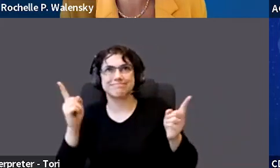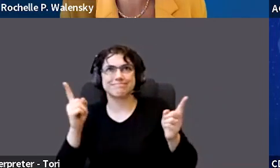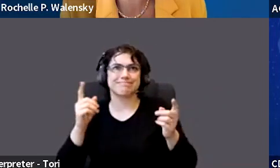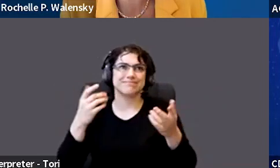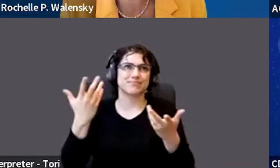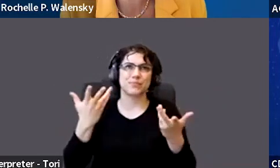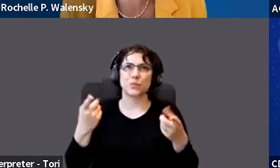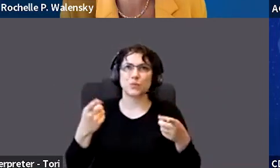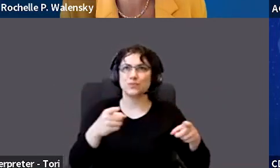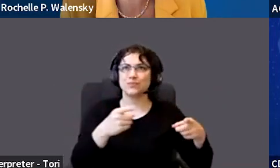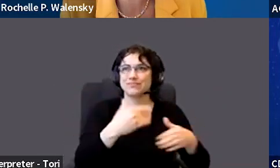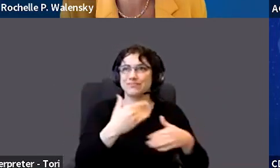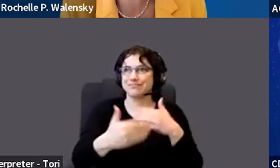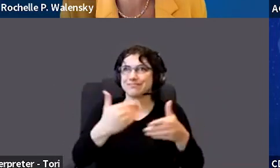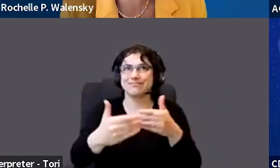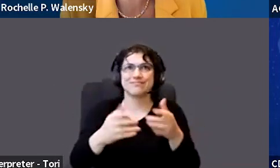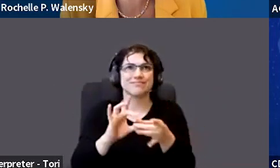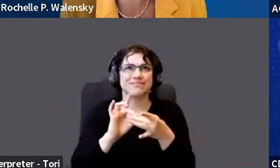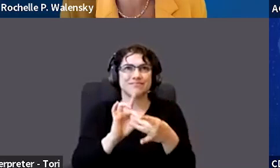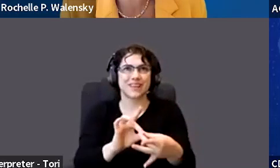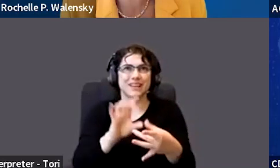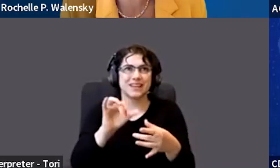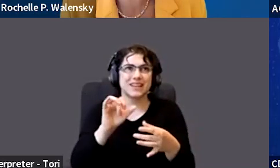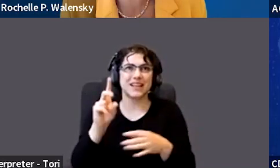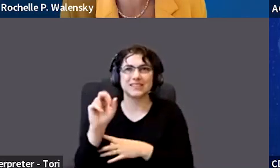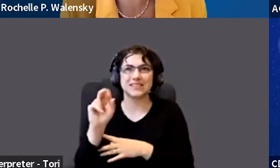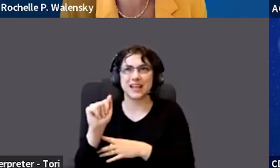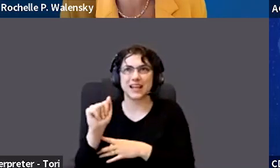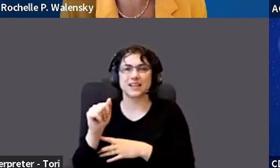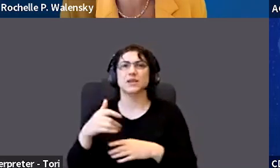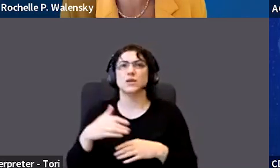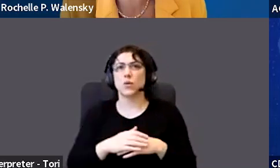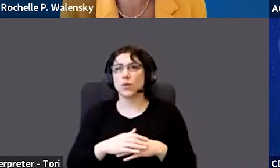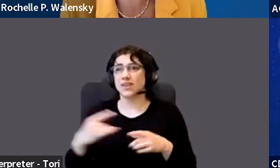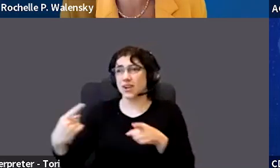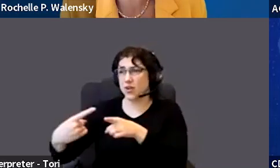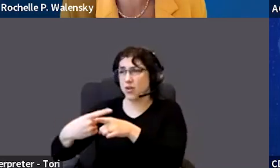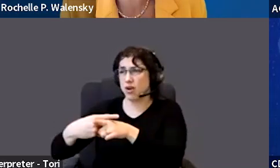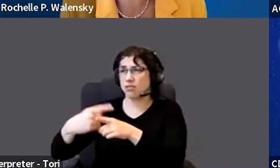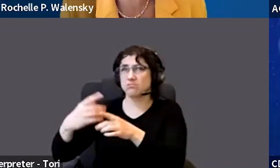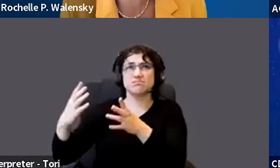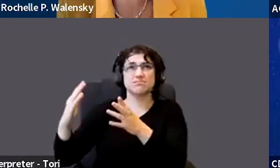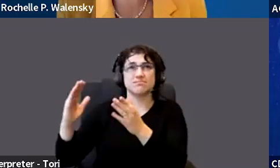so we can cross-compare other health departments to define how they're doing to be able